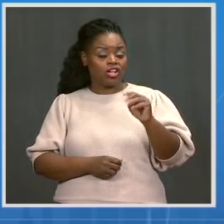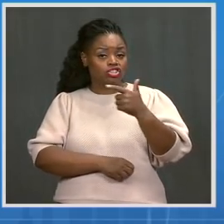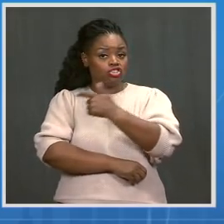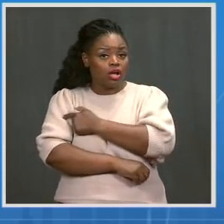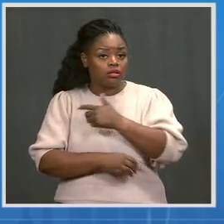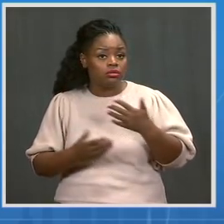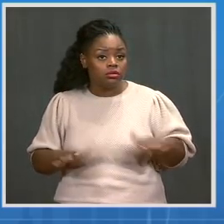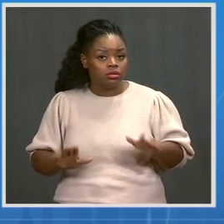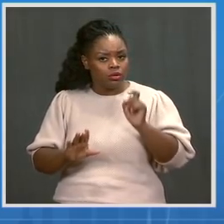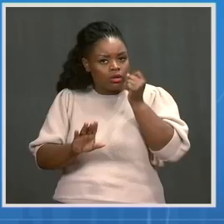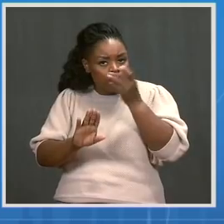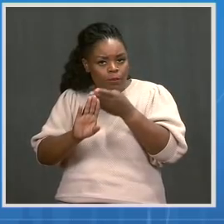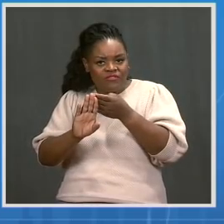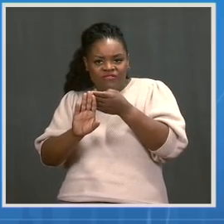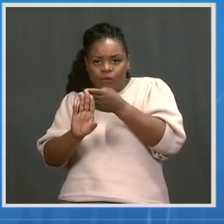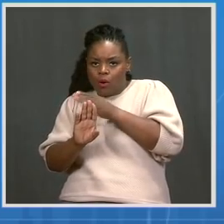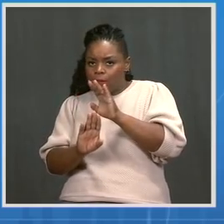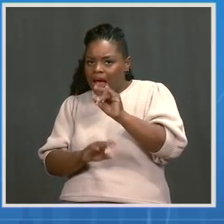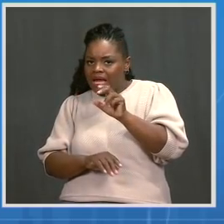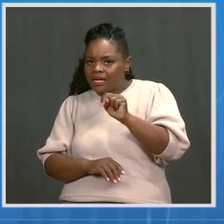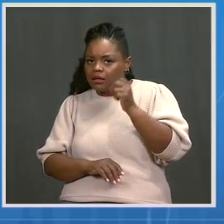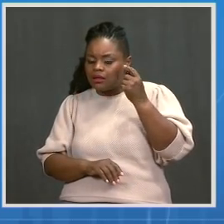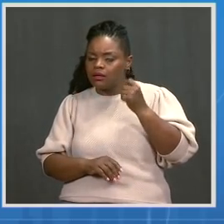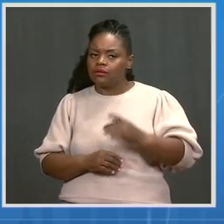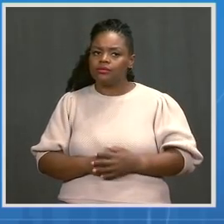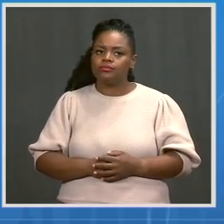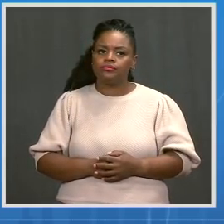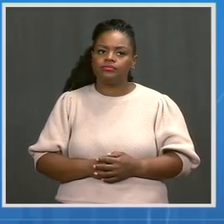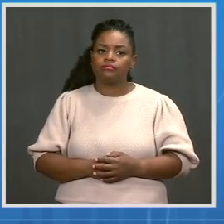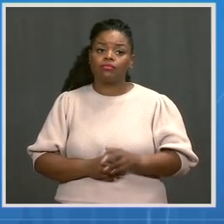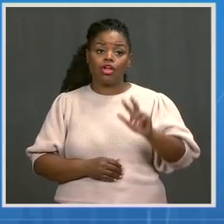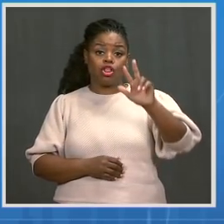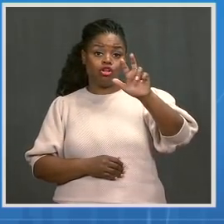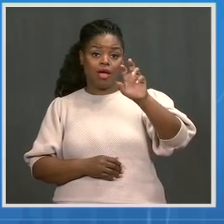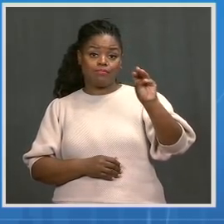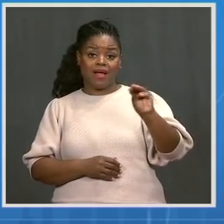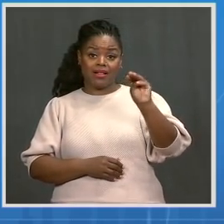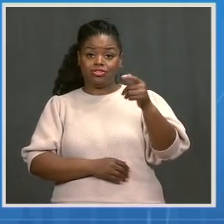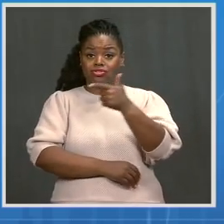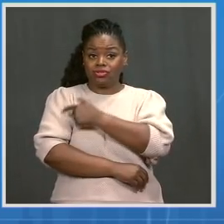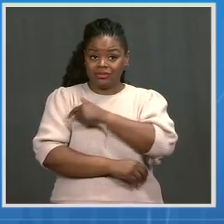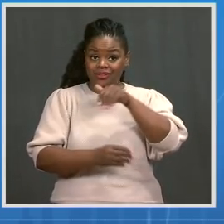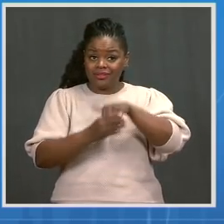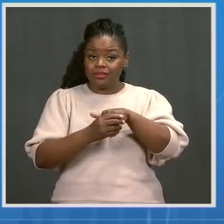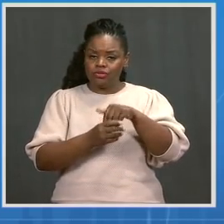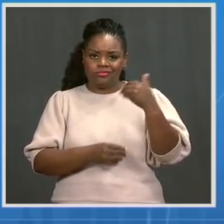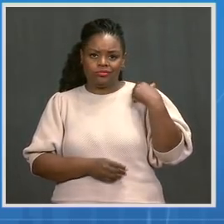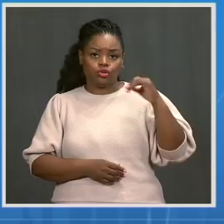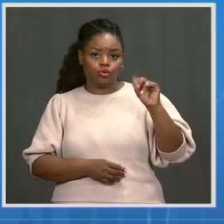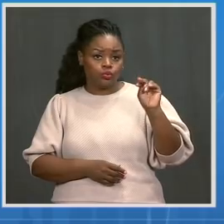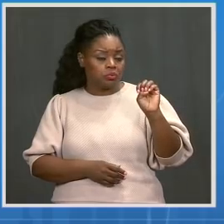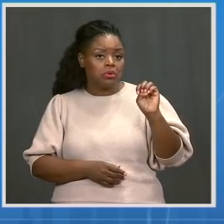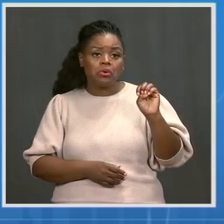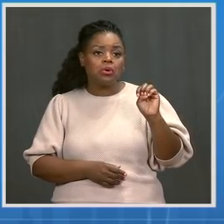Instead of hitting the major milestone of 300 million shots in June, we would have hit it in December -- six months from now.